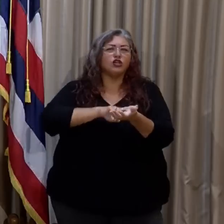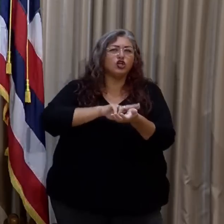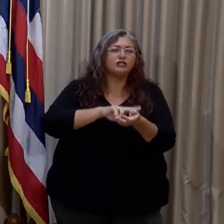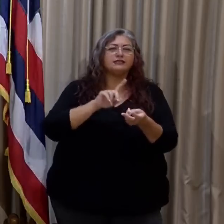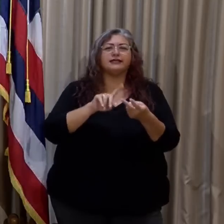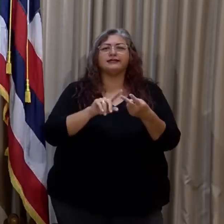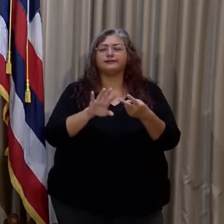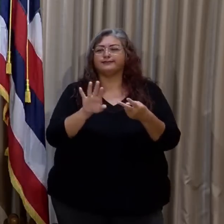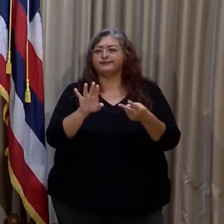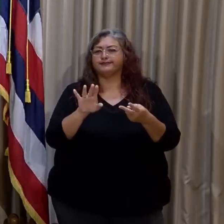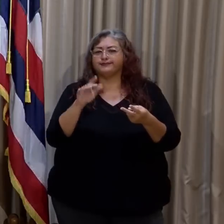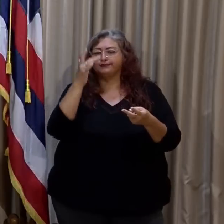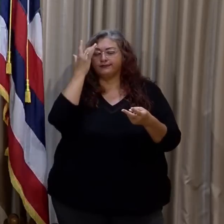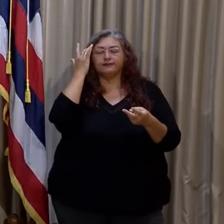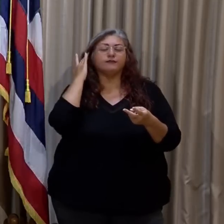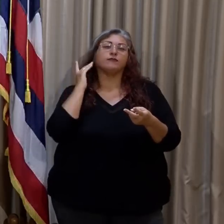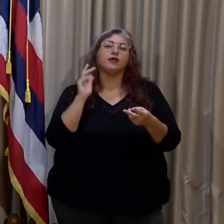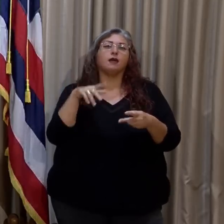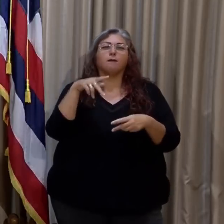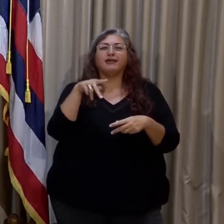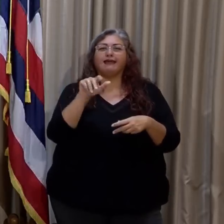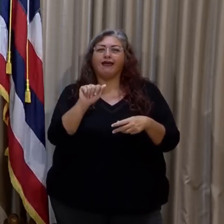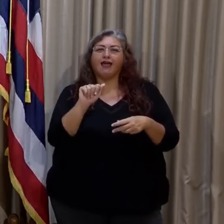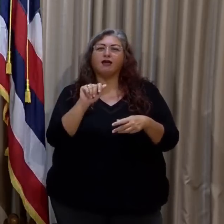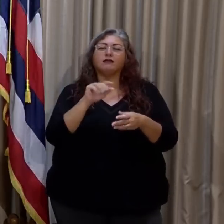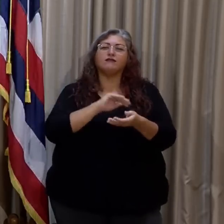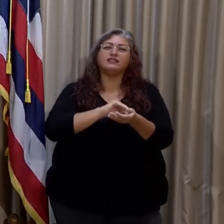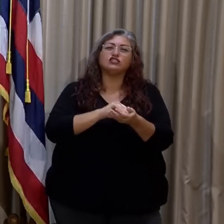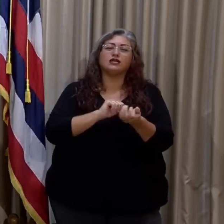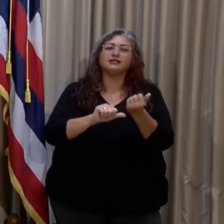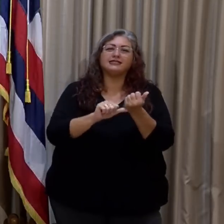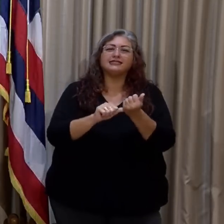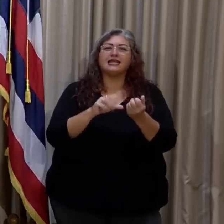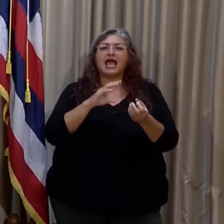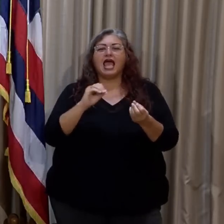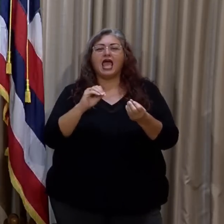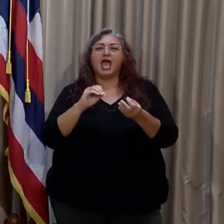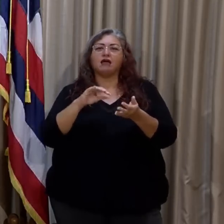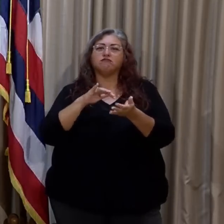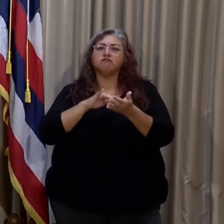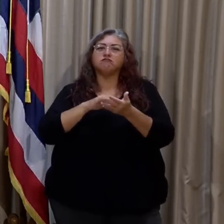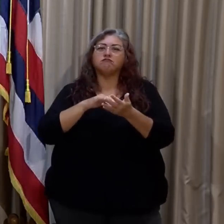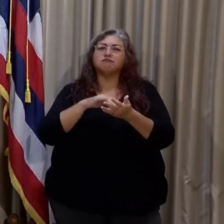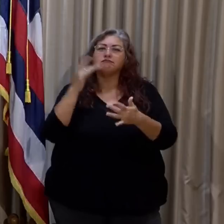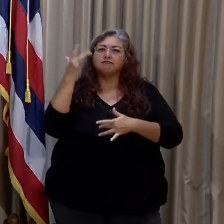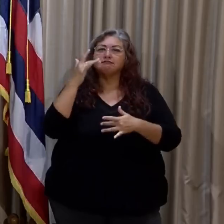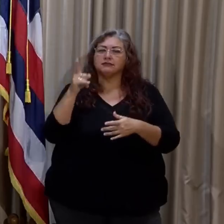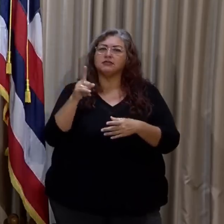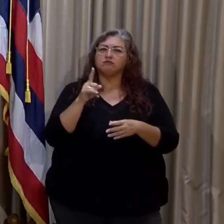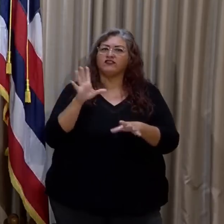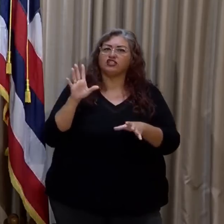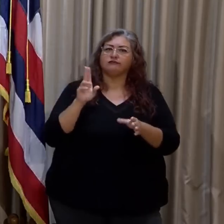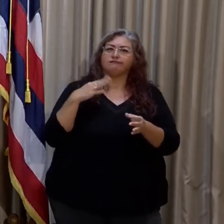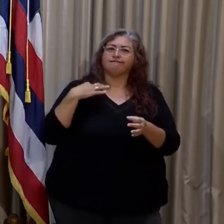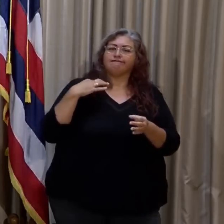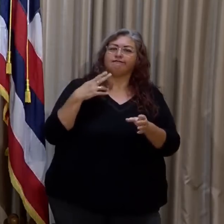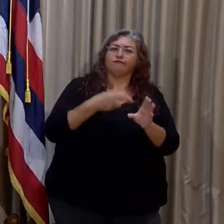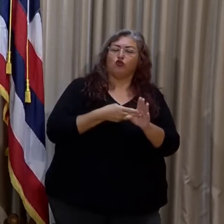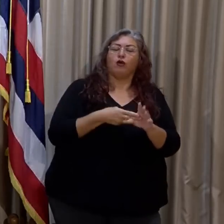REGISTERED NURSES, PHARMACISTS, SOCIAL WORKERS AND OTHERS. AND GRADUATES FROM THE SCHOOL OF NURSING, PHYSICIAN ASSISTANTS, BUT TO ME I'LL JUST HAVE ALSO